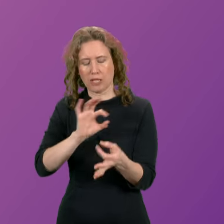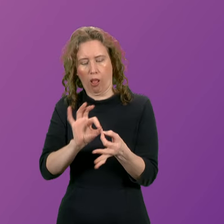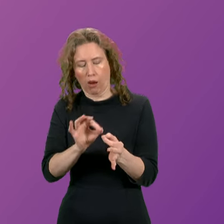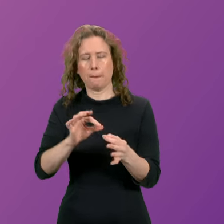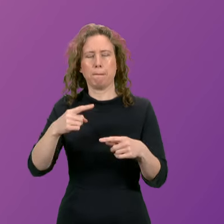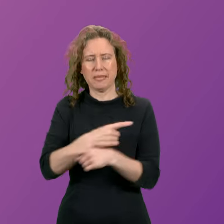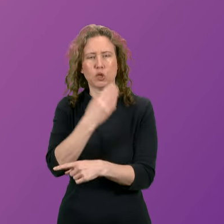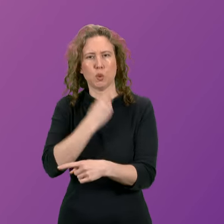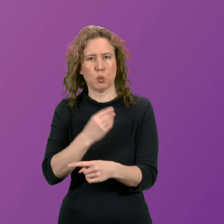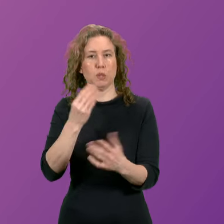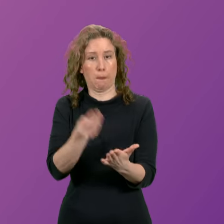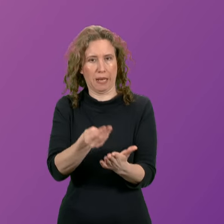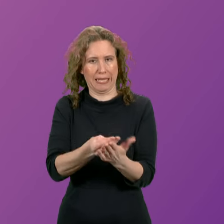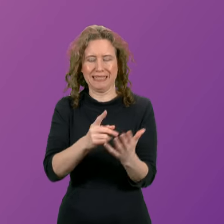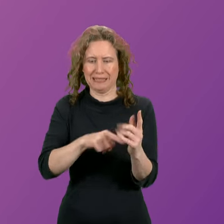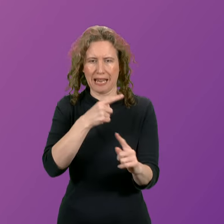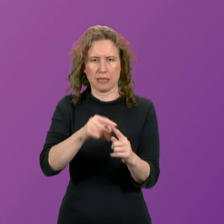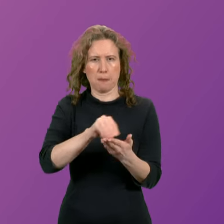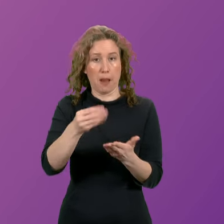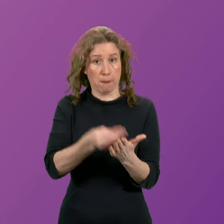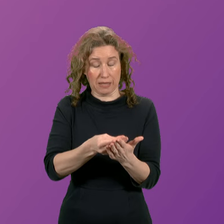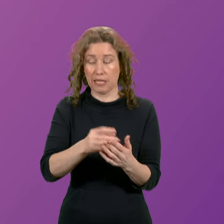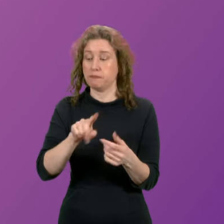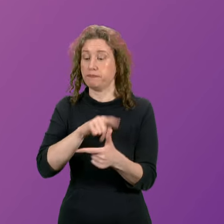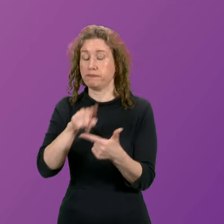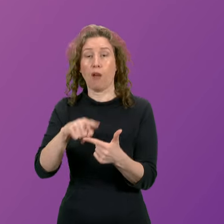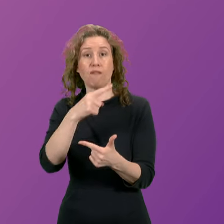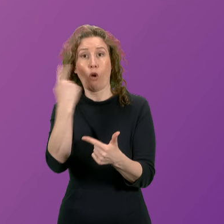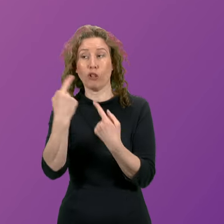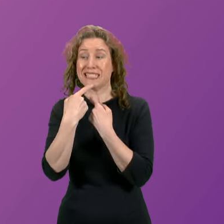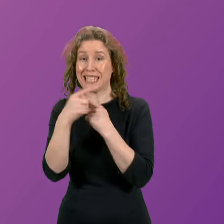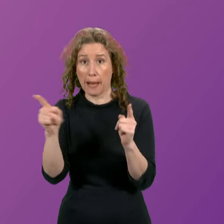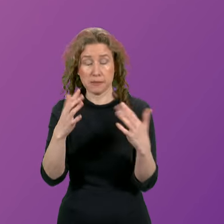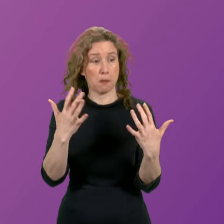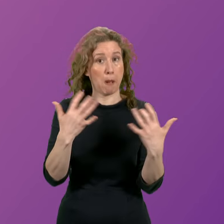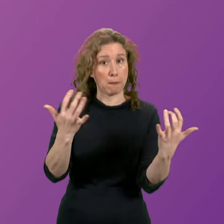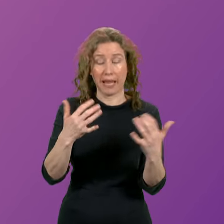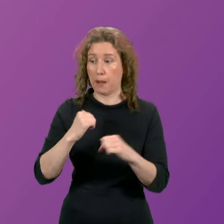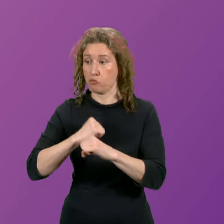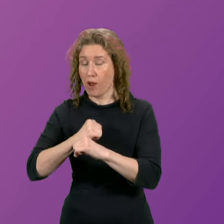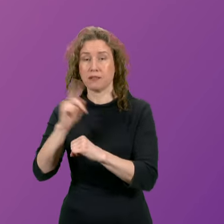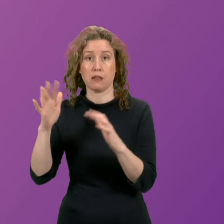money and for making false statements to the public, the press and Parliament.